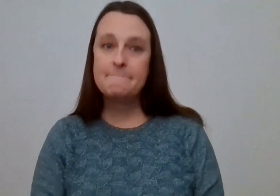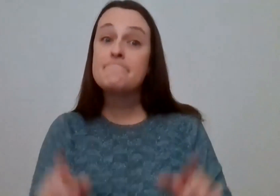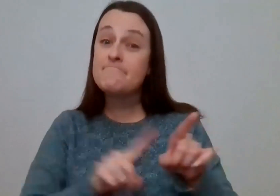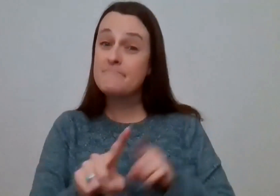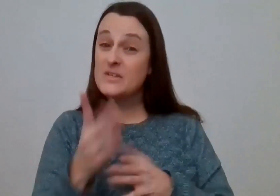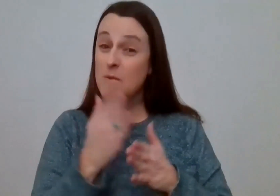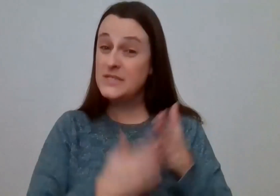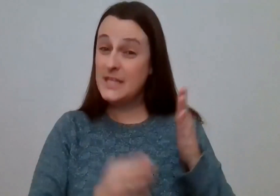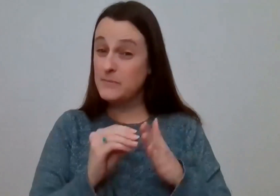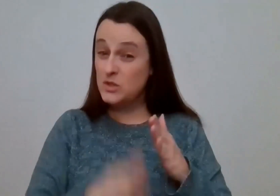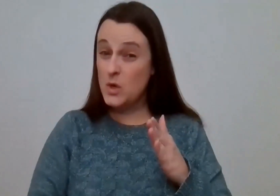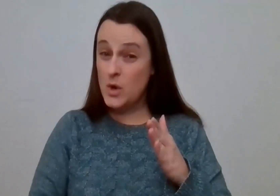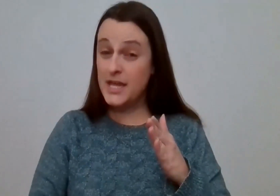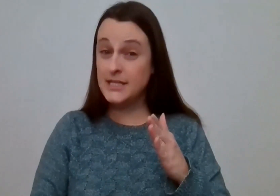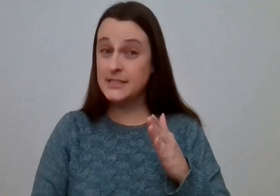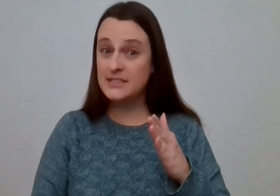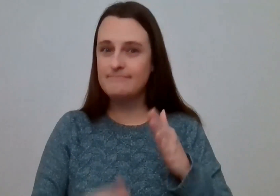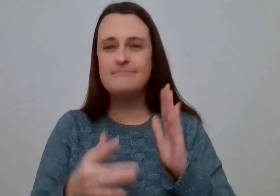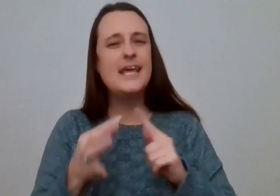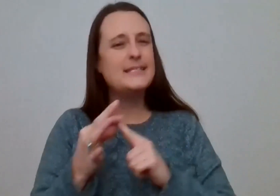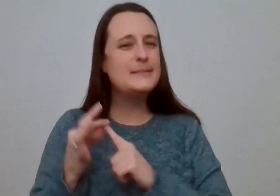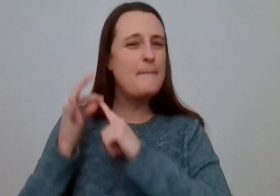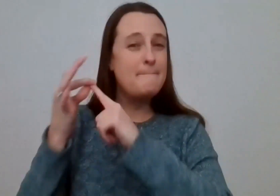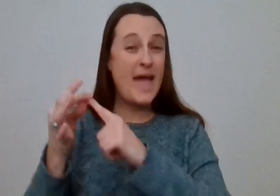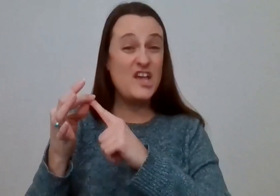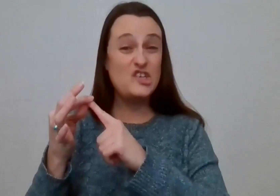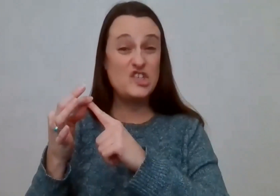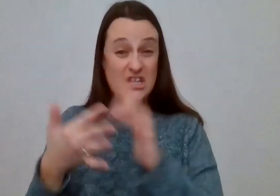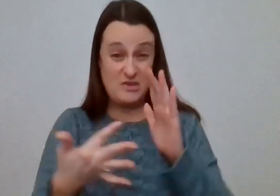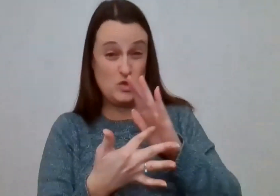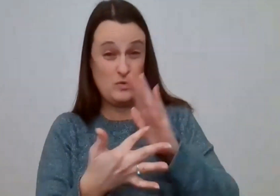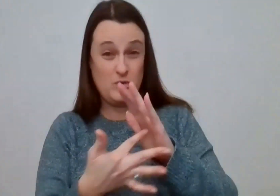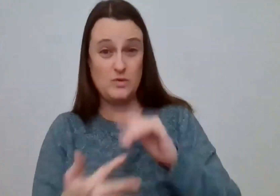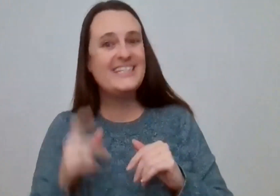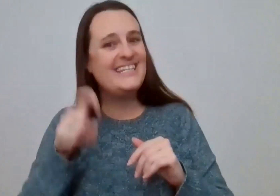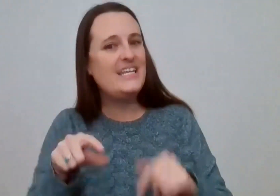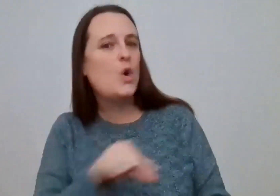especially rising seniors who they need to qualify not everyone automatically gets an excuse block